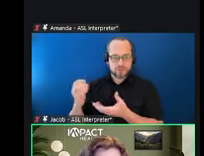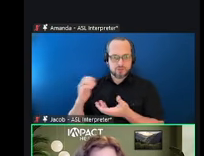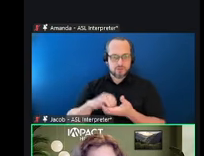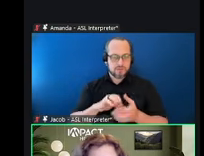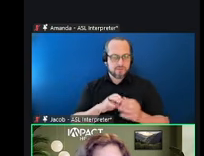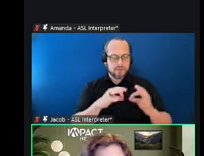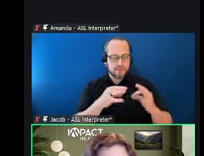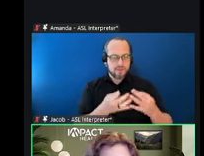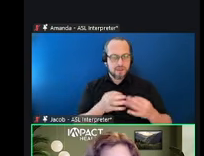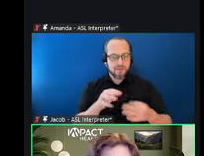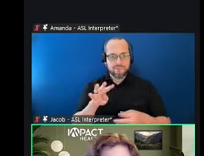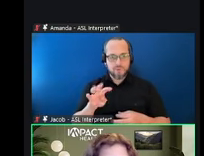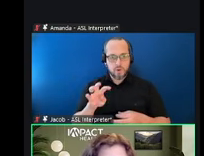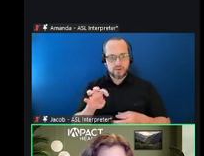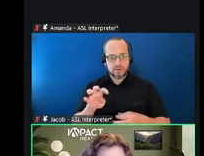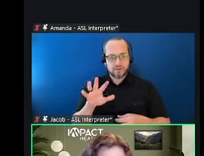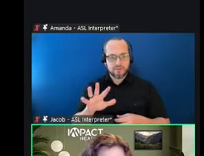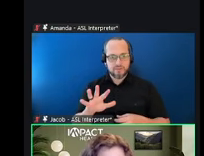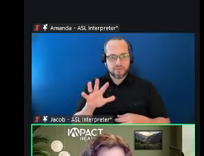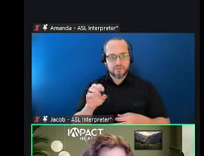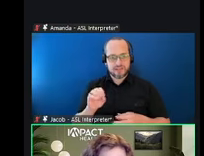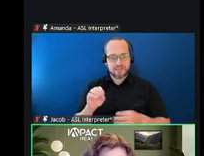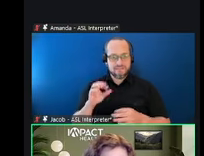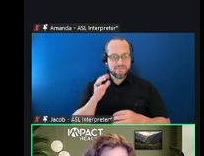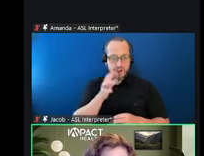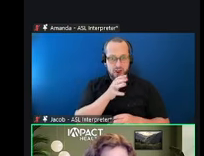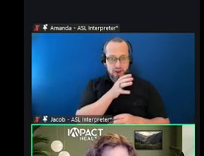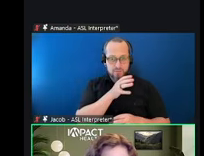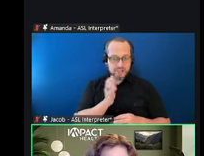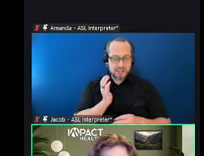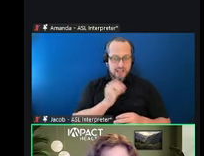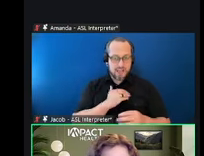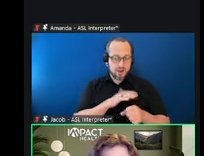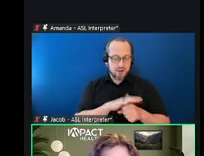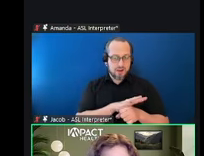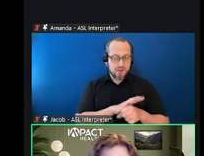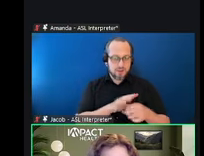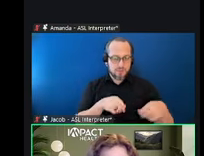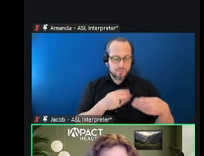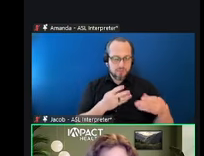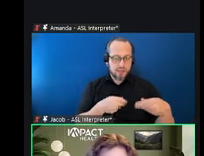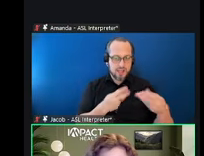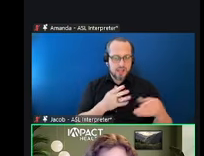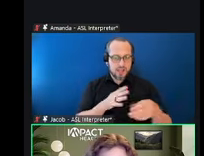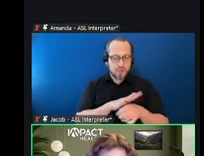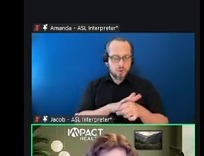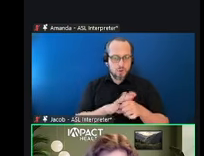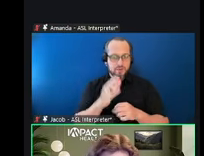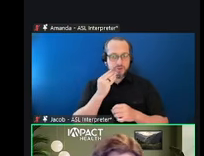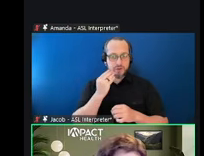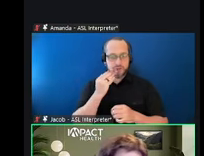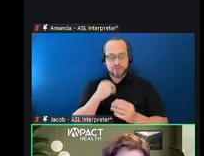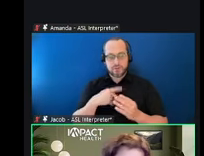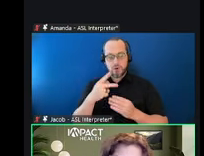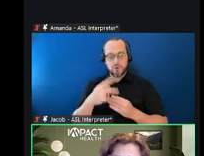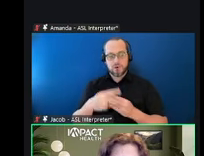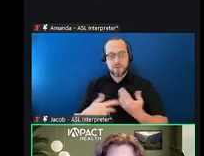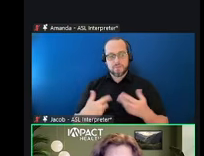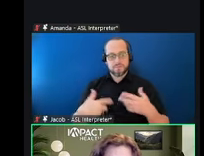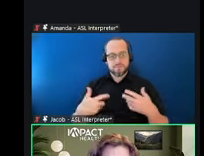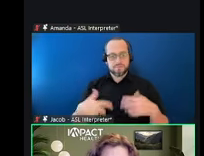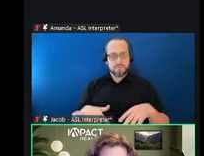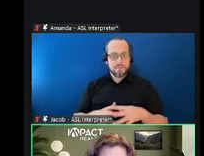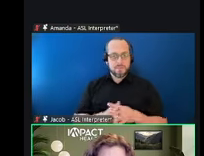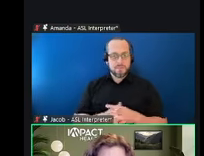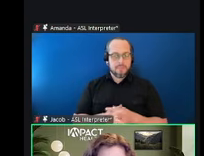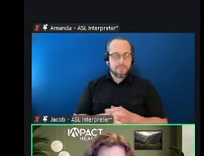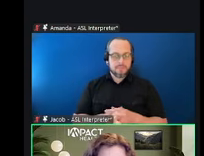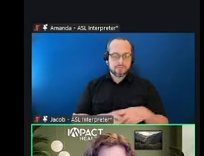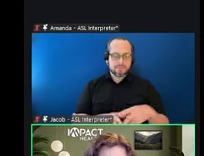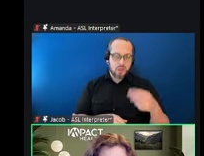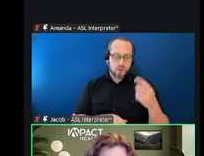450 farms in our area were able to provide local food into this program. It's not just uh specific